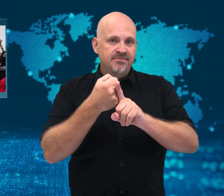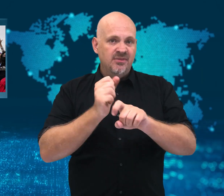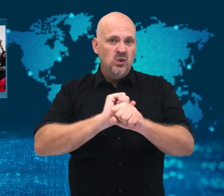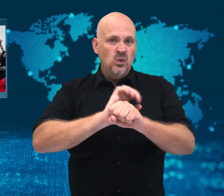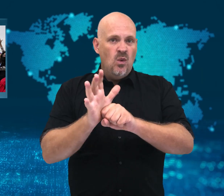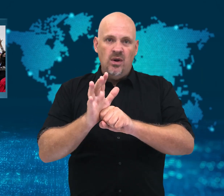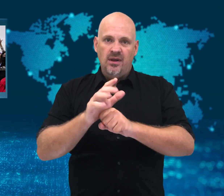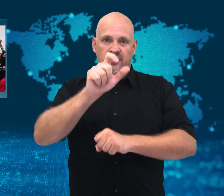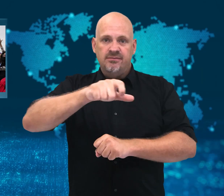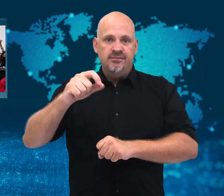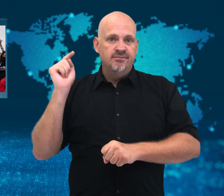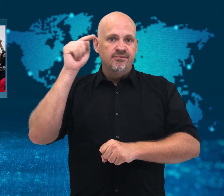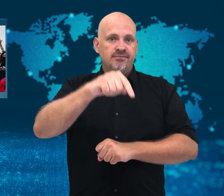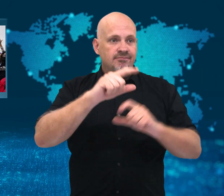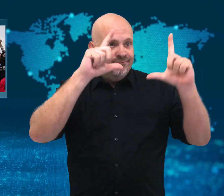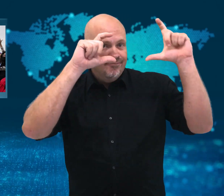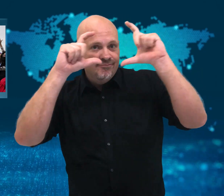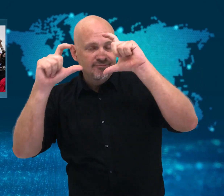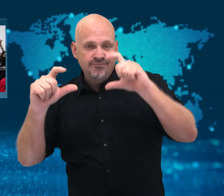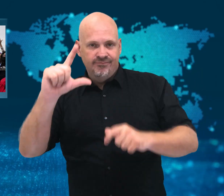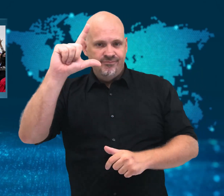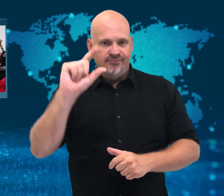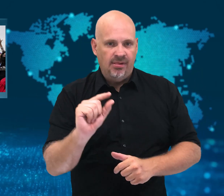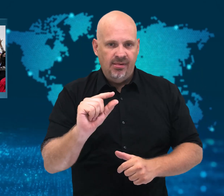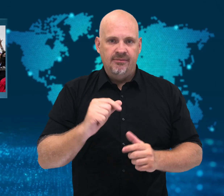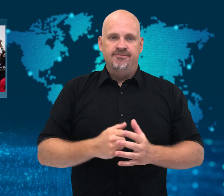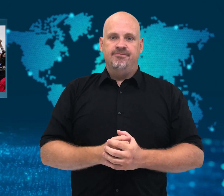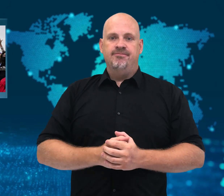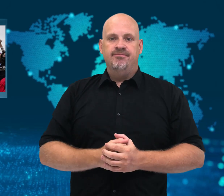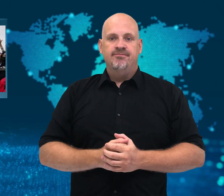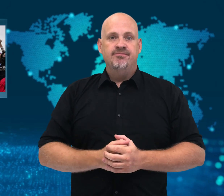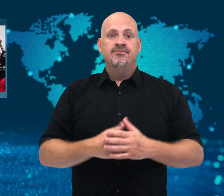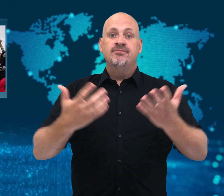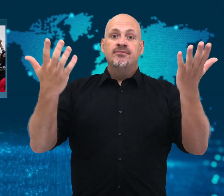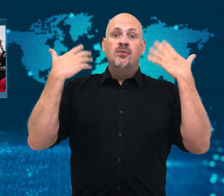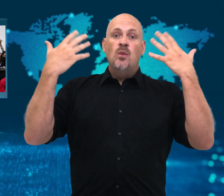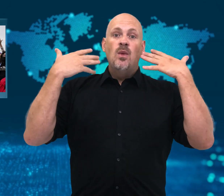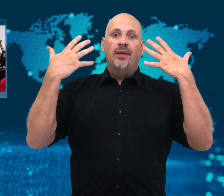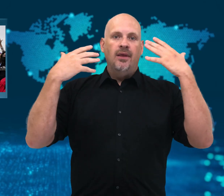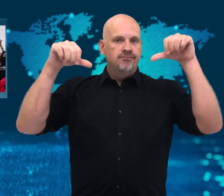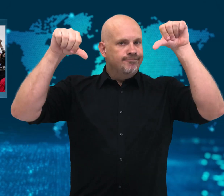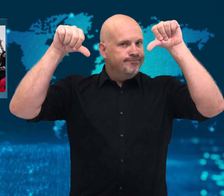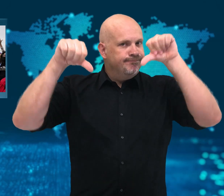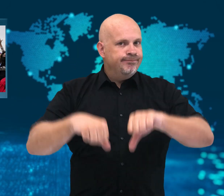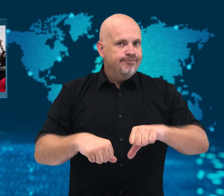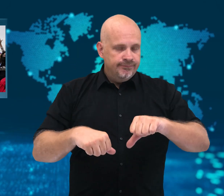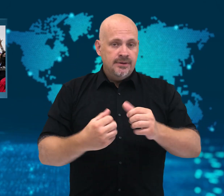and bad weather has destroyed many crops.